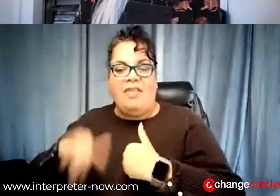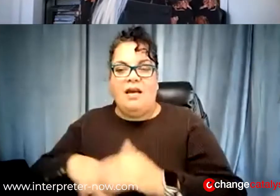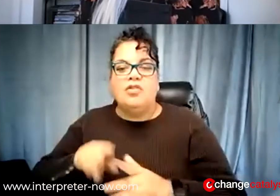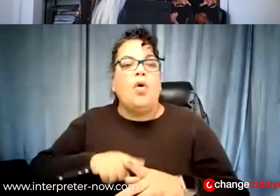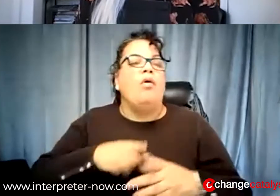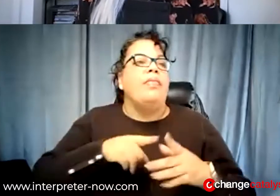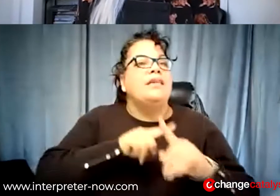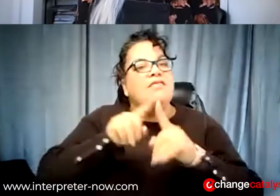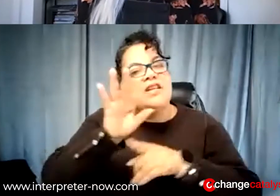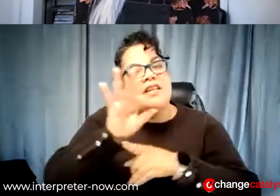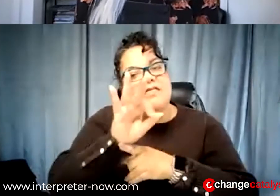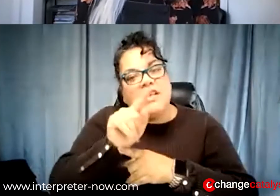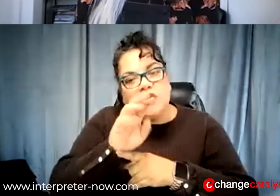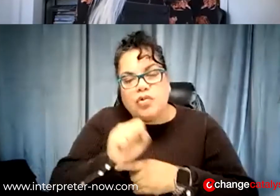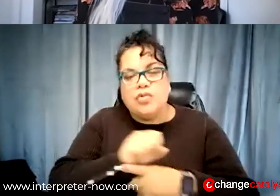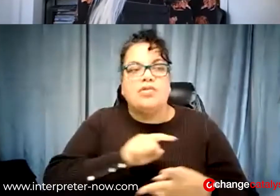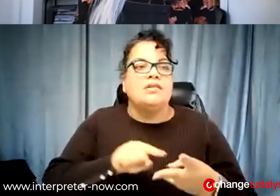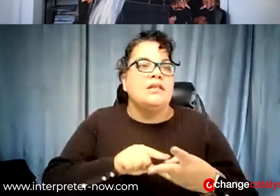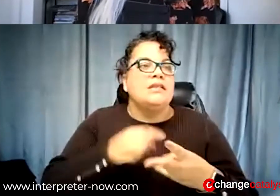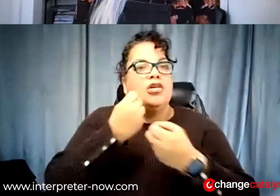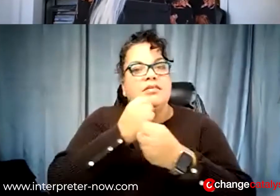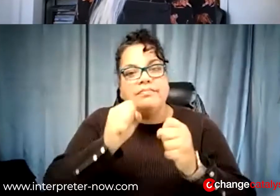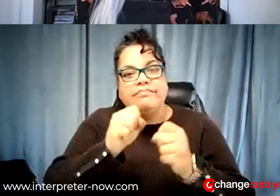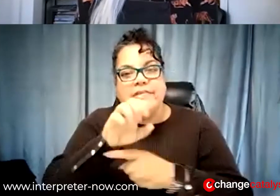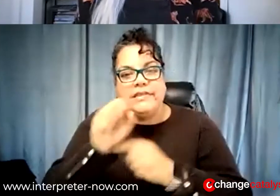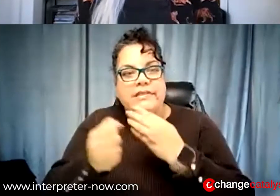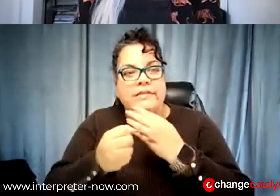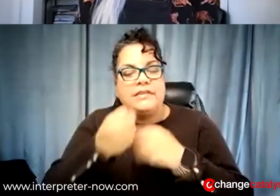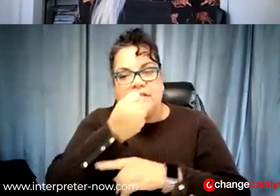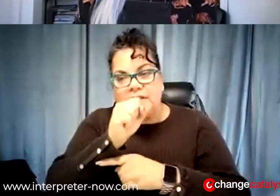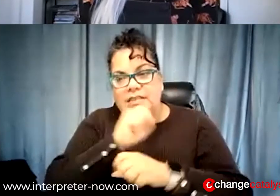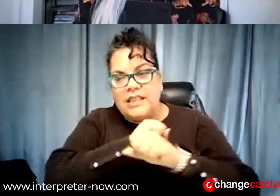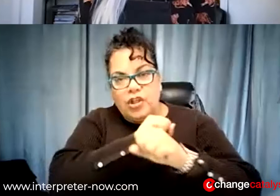to even how we speak to our community. We don't say, users.